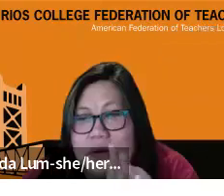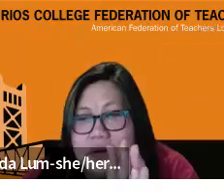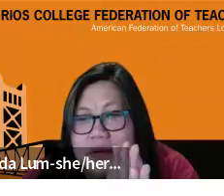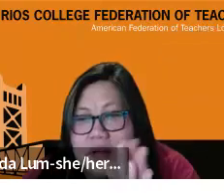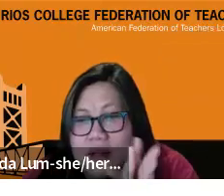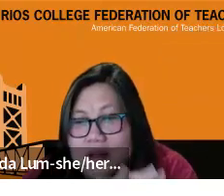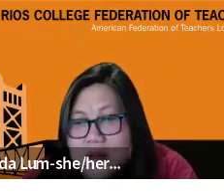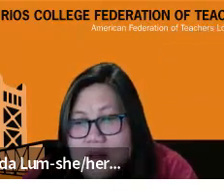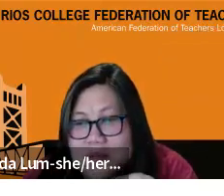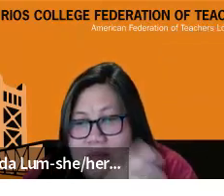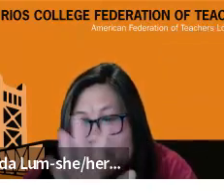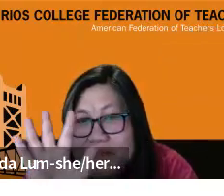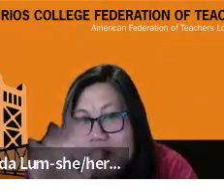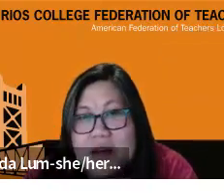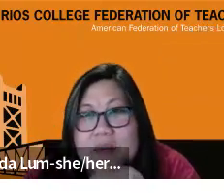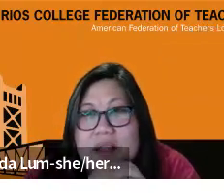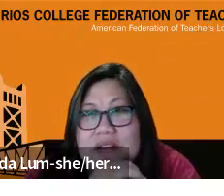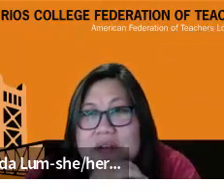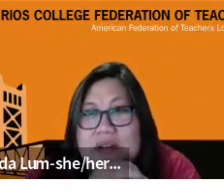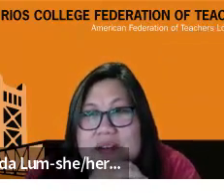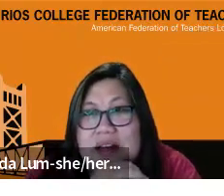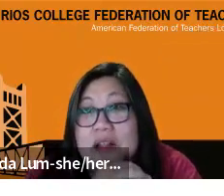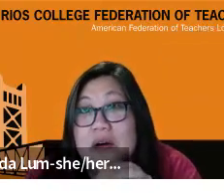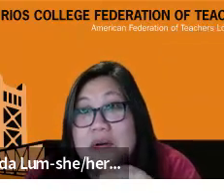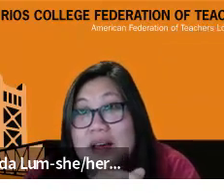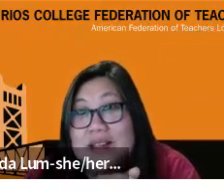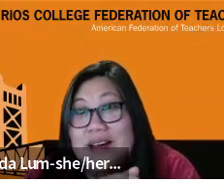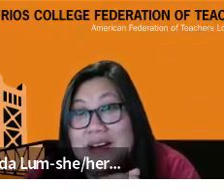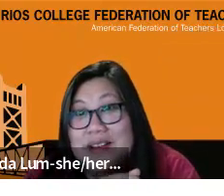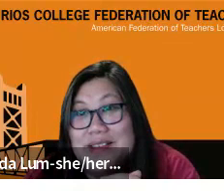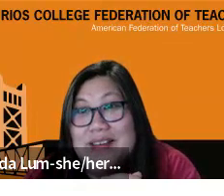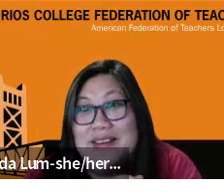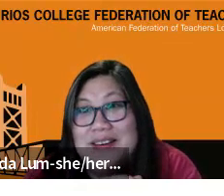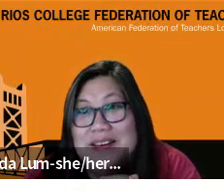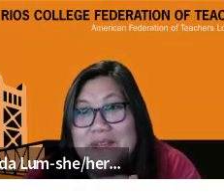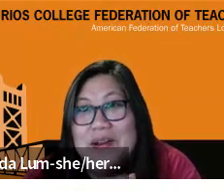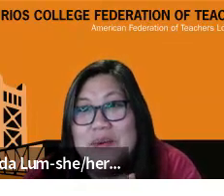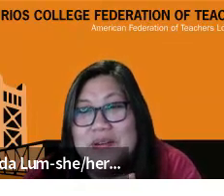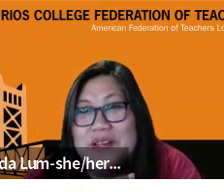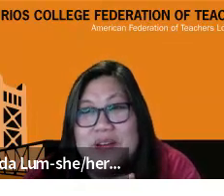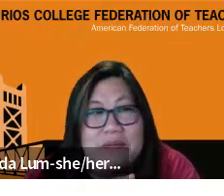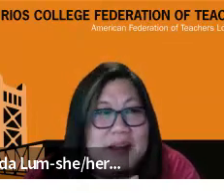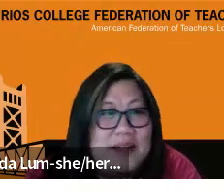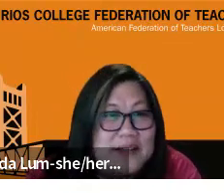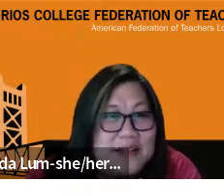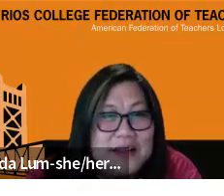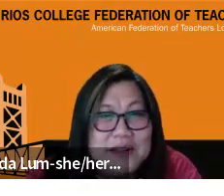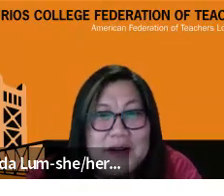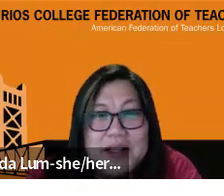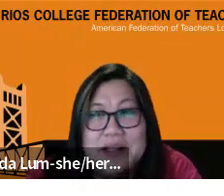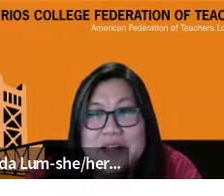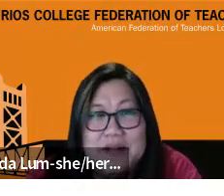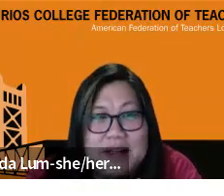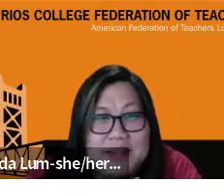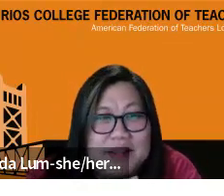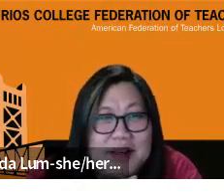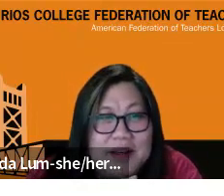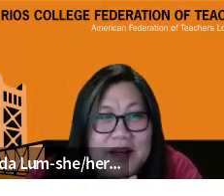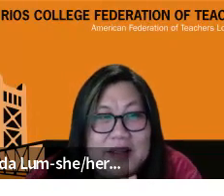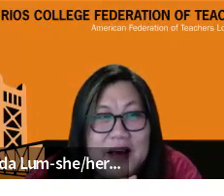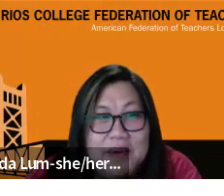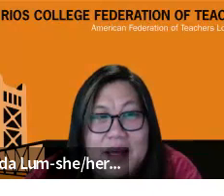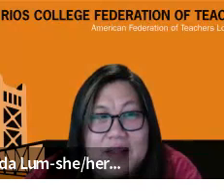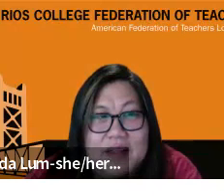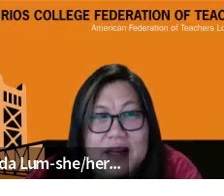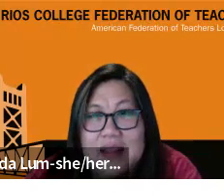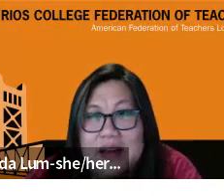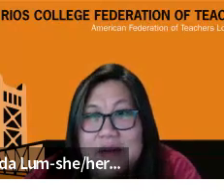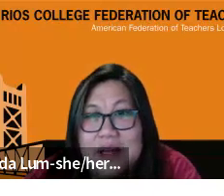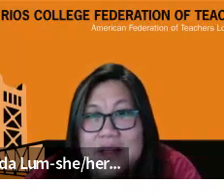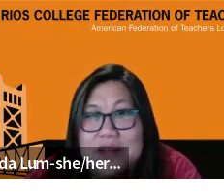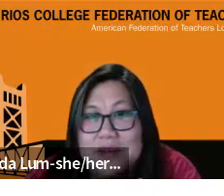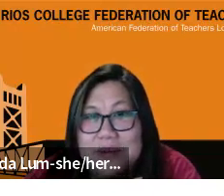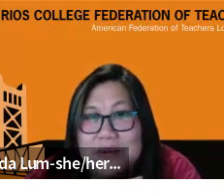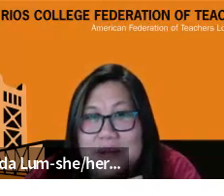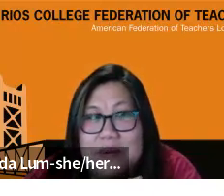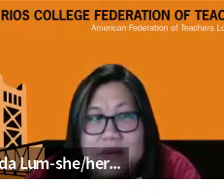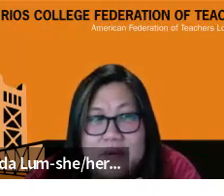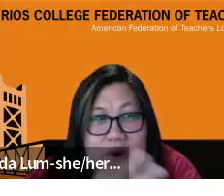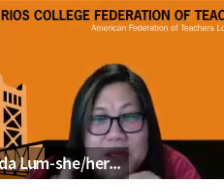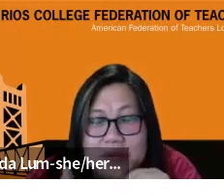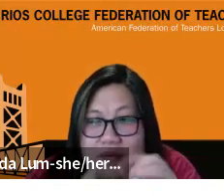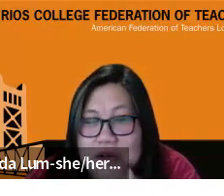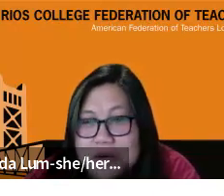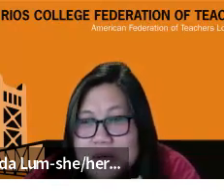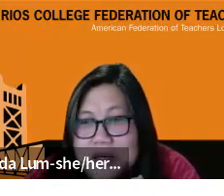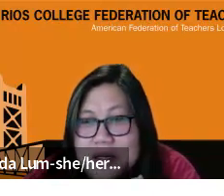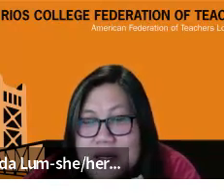So. But the answer is no, it's not. For a number of different reasons it's directing service it's not related to anything related to the performance review.